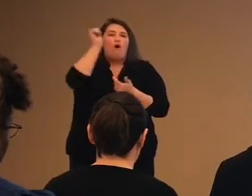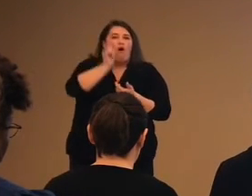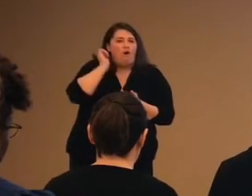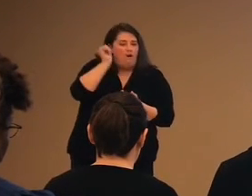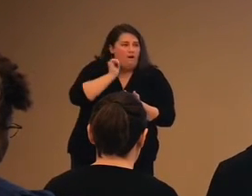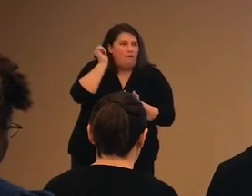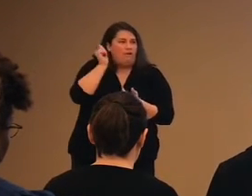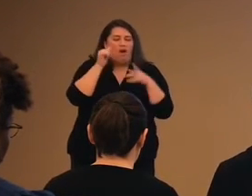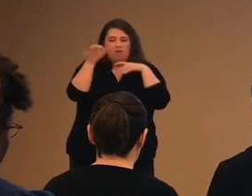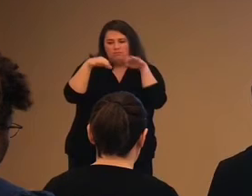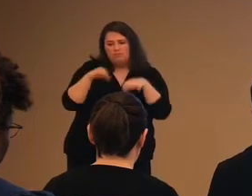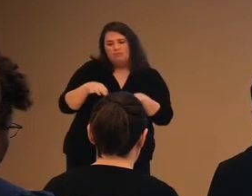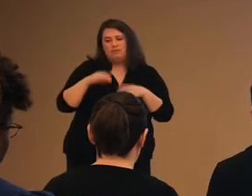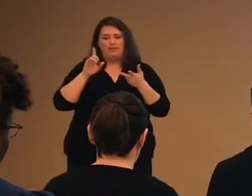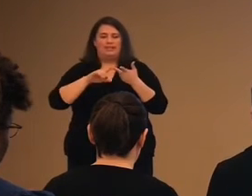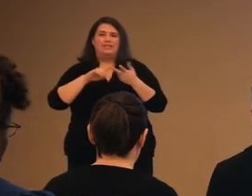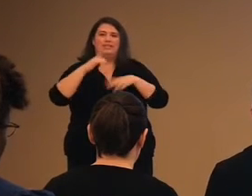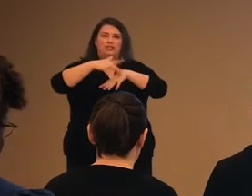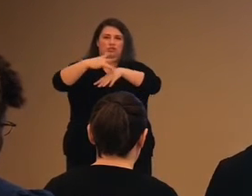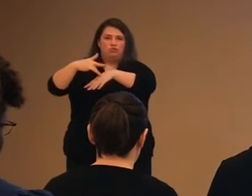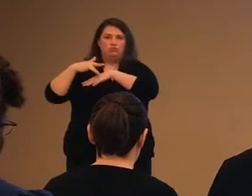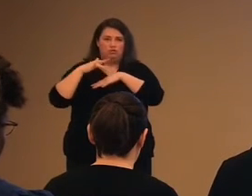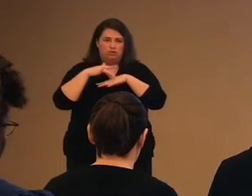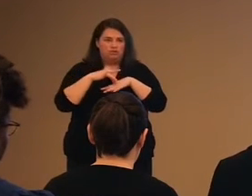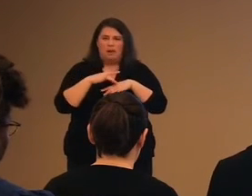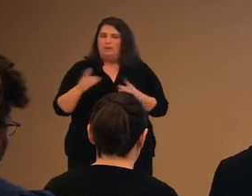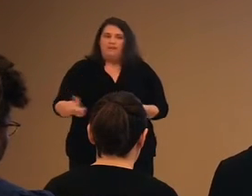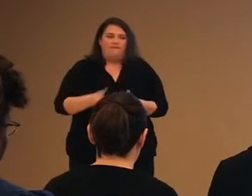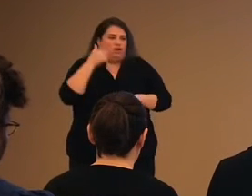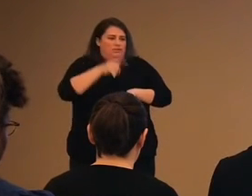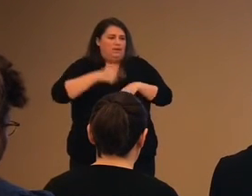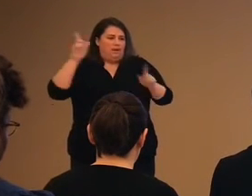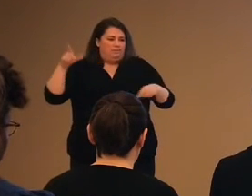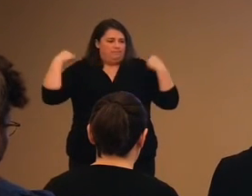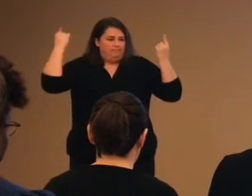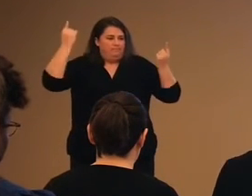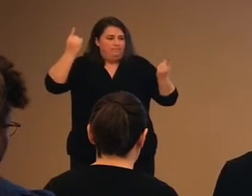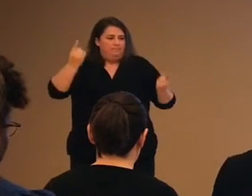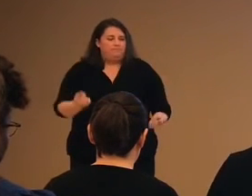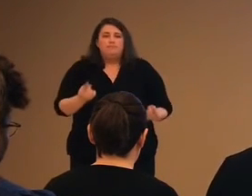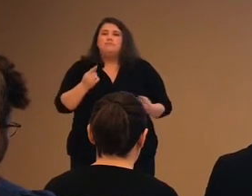it had some touchable x' and that was the first time the Missouri History Museum had done any of that I